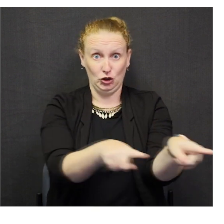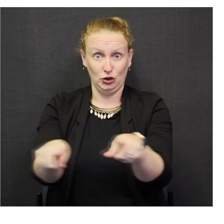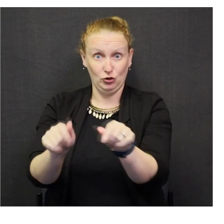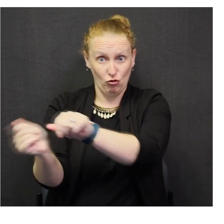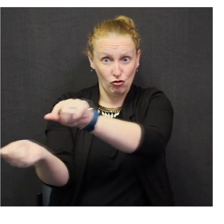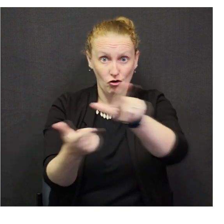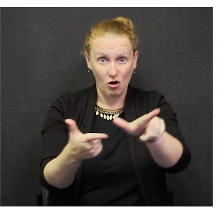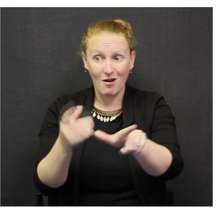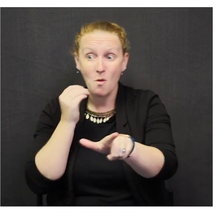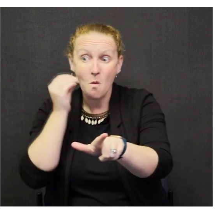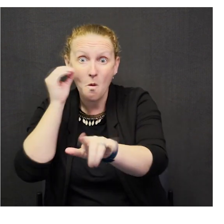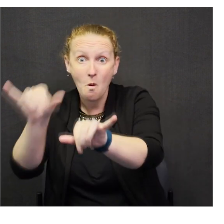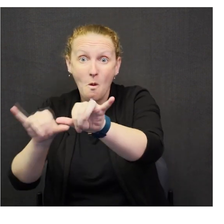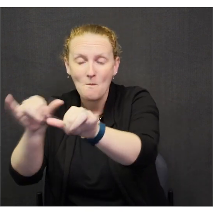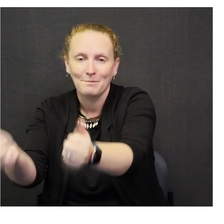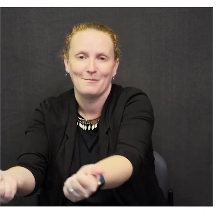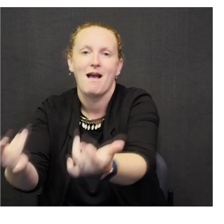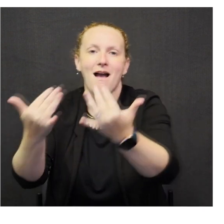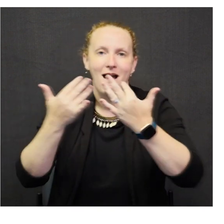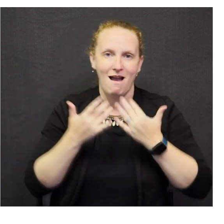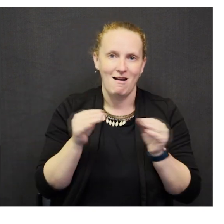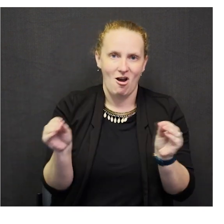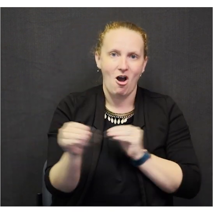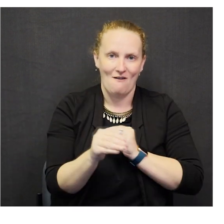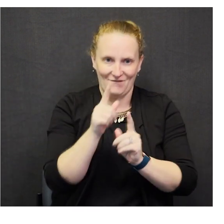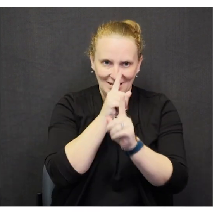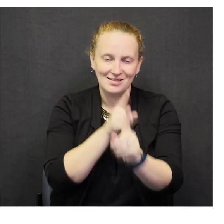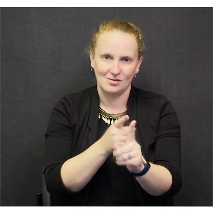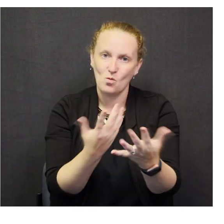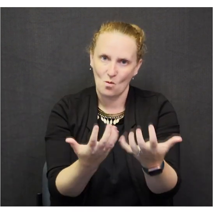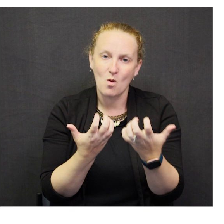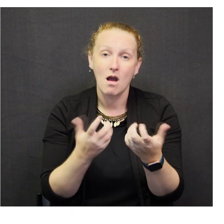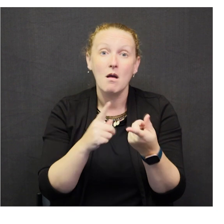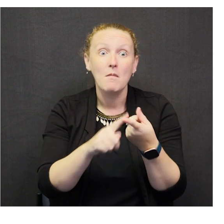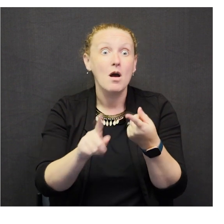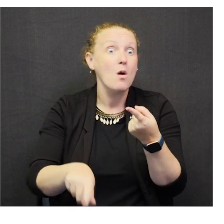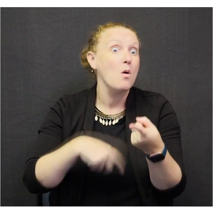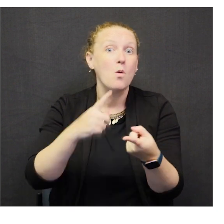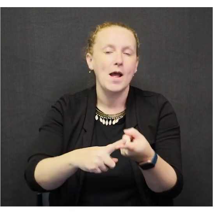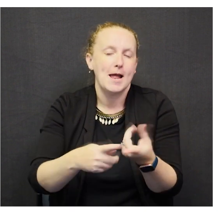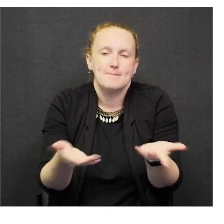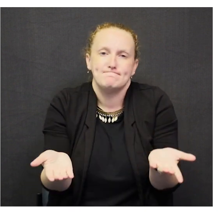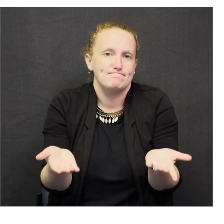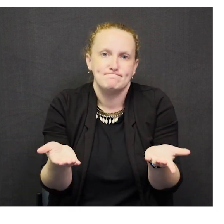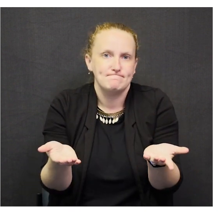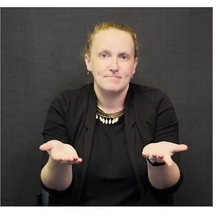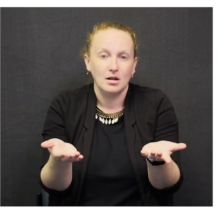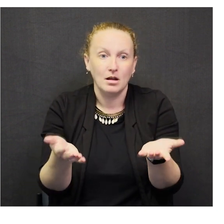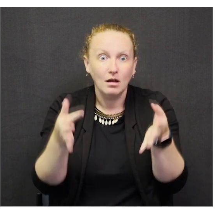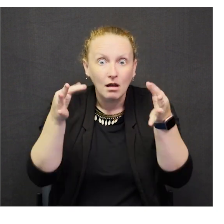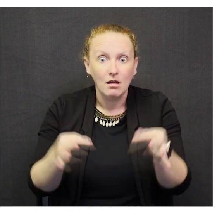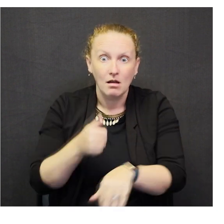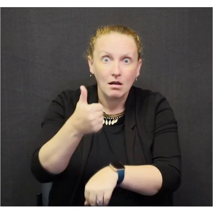we don't really have a hard and fast timeline. We're planning to continue, as is through through Labor Day.